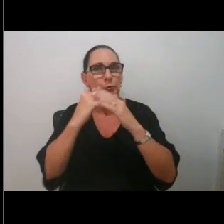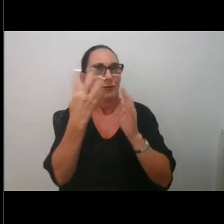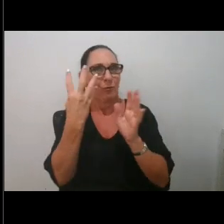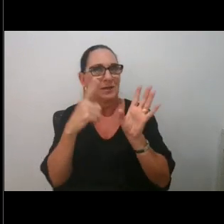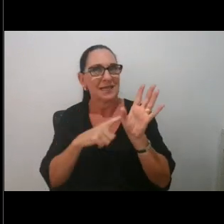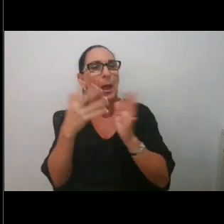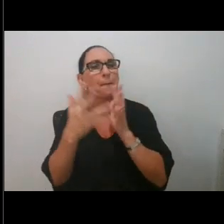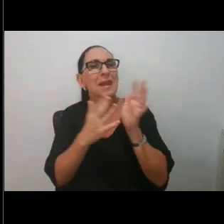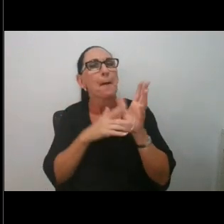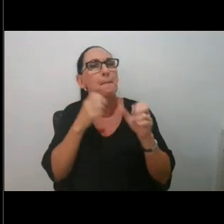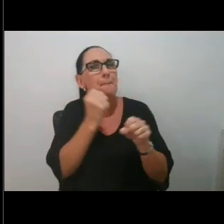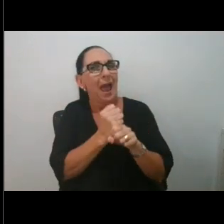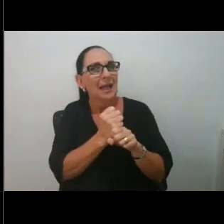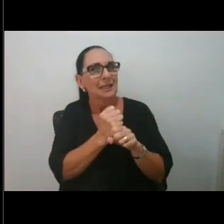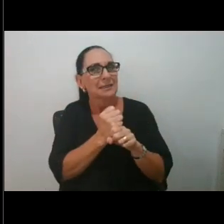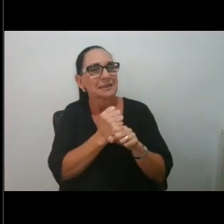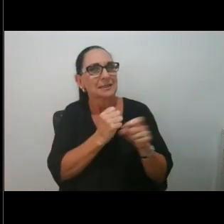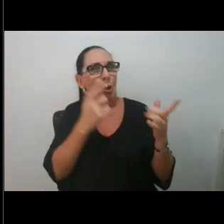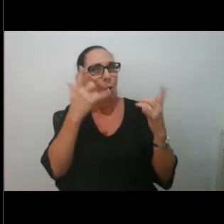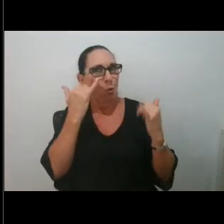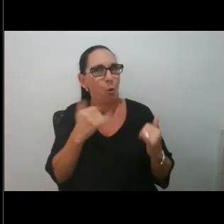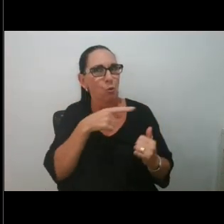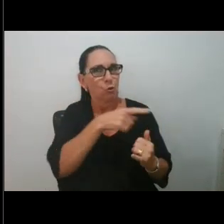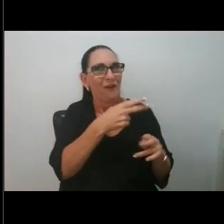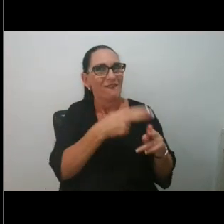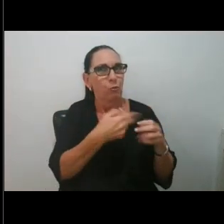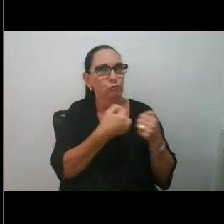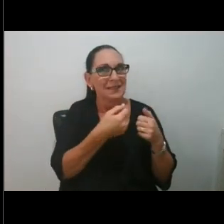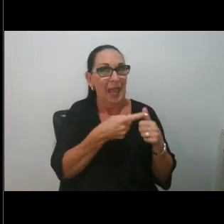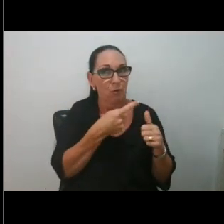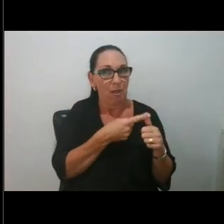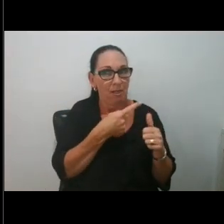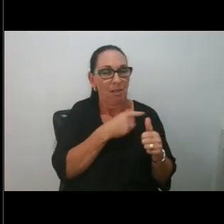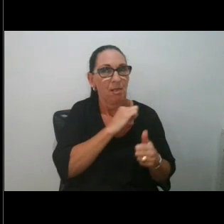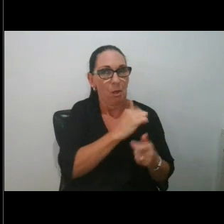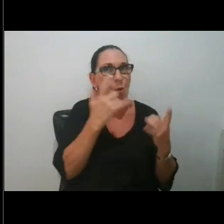and Alcohol Court sits and if for those of you not familiar with the courts in Queensland we have the